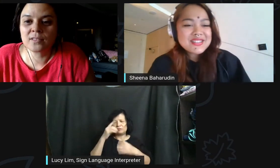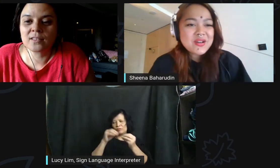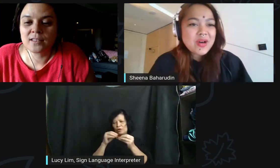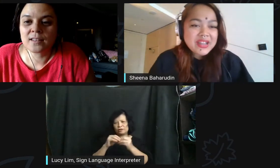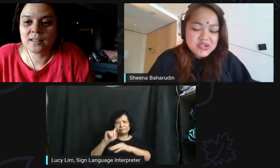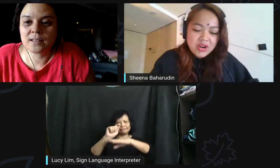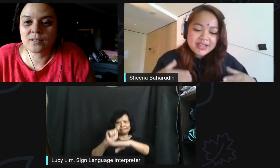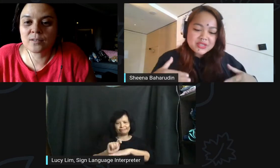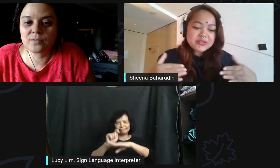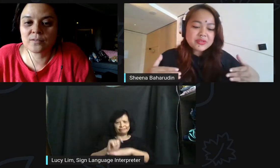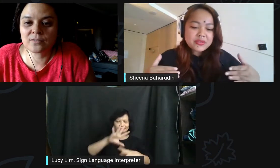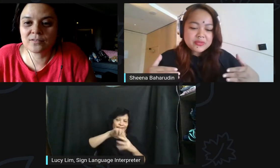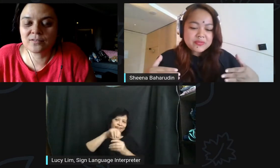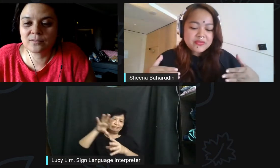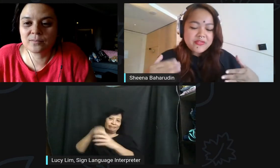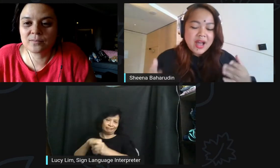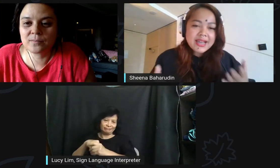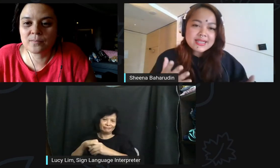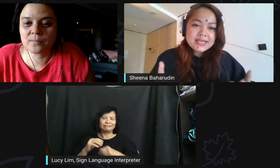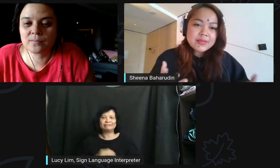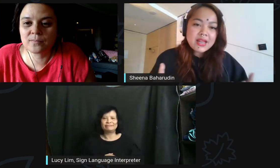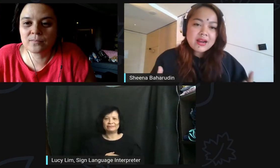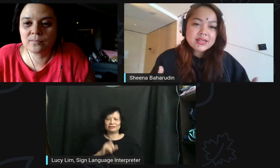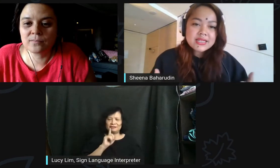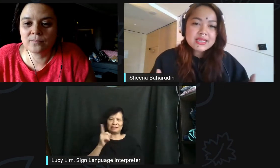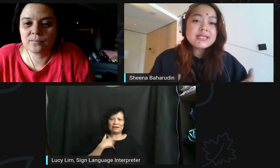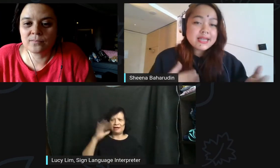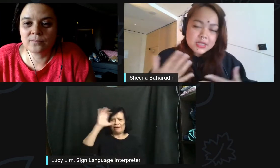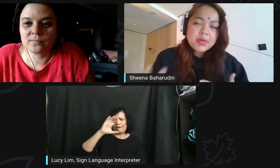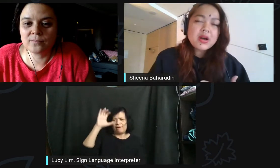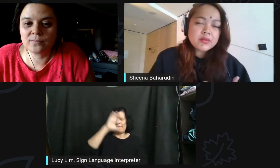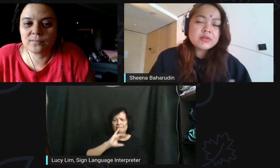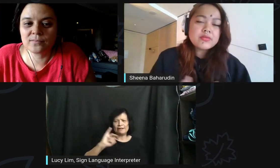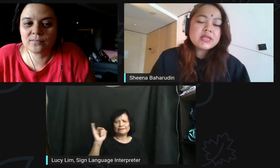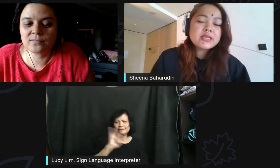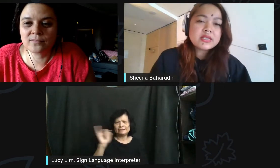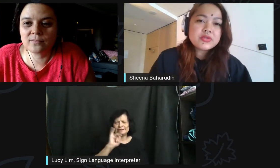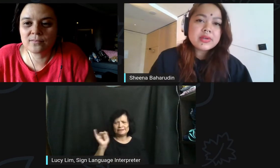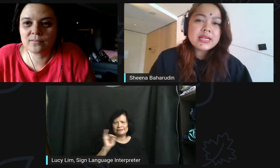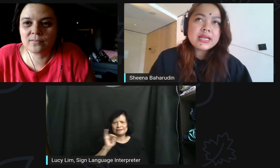So I tried to find similarity, that's part of the research, really,